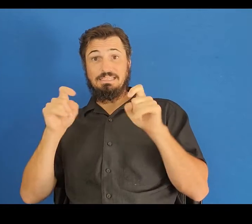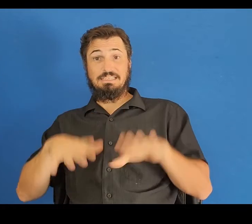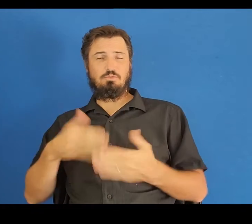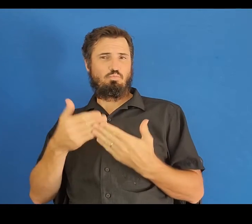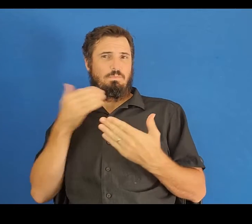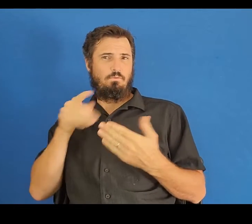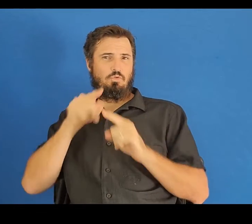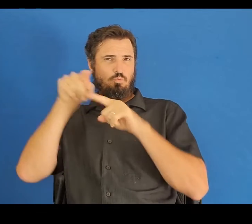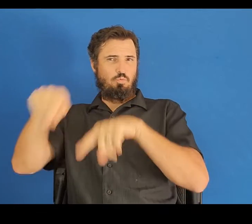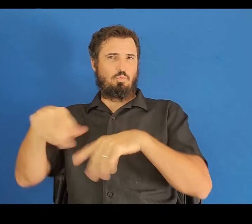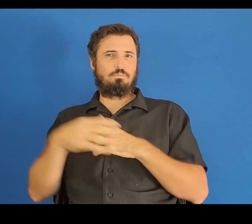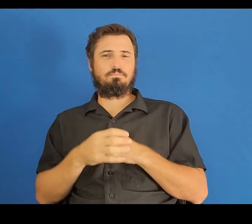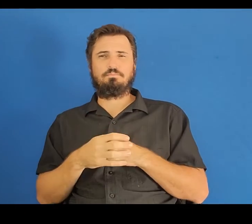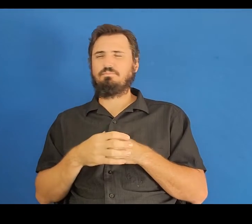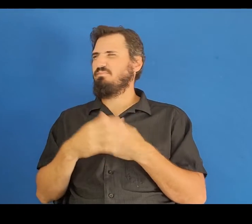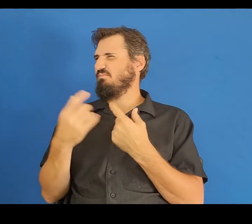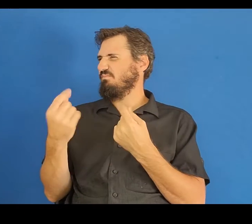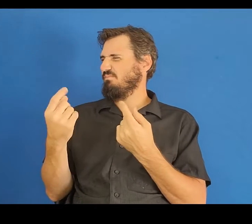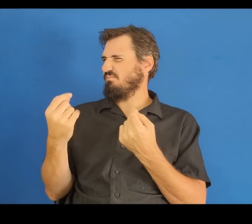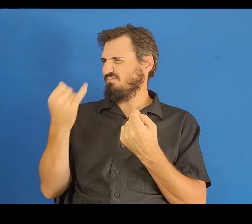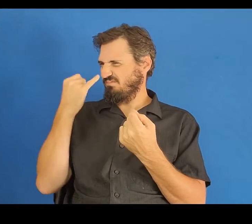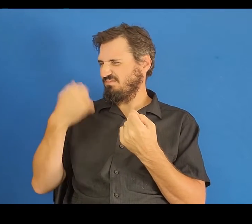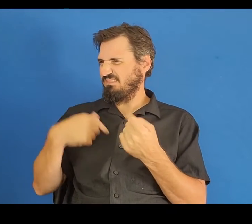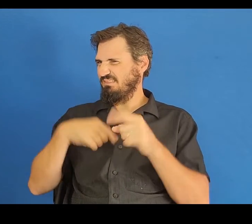what should we do if we do test positive?